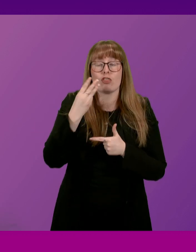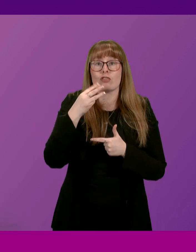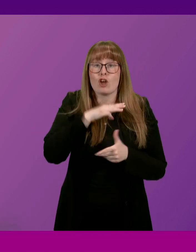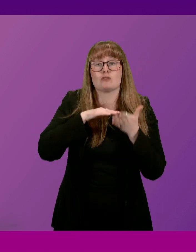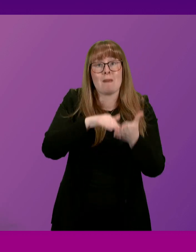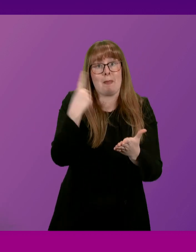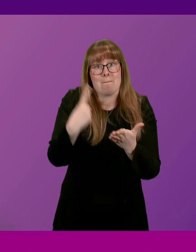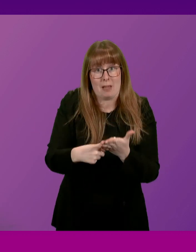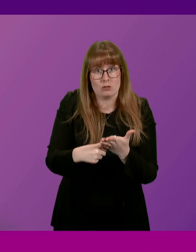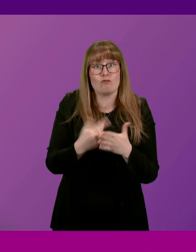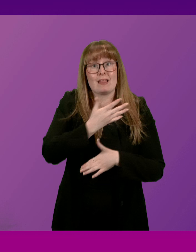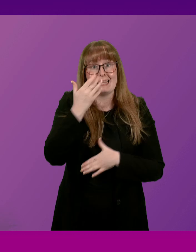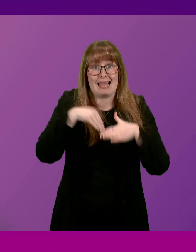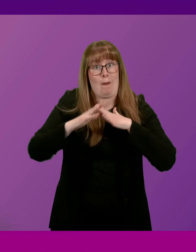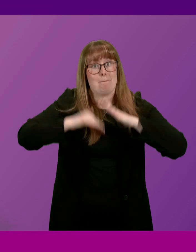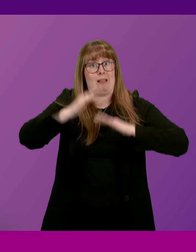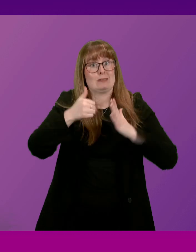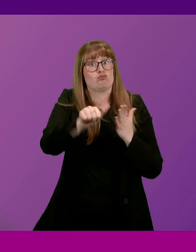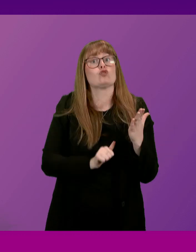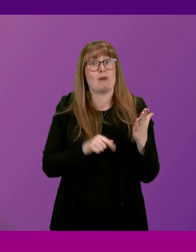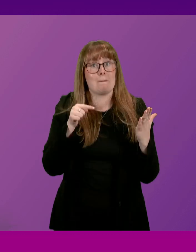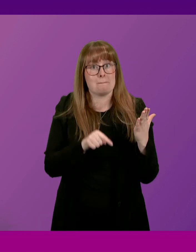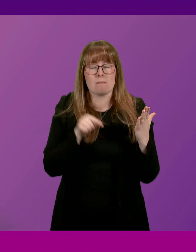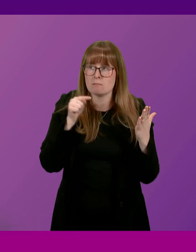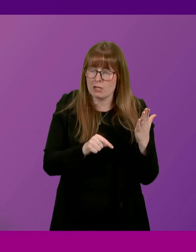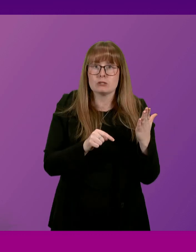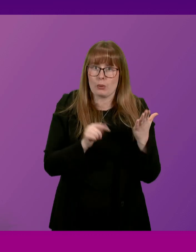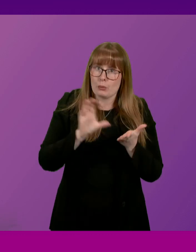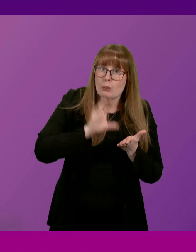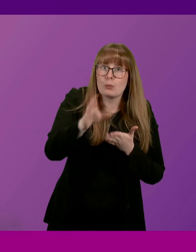in the heat in buildings programme. That is a huge amount of public money